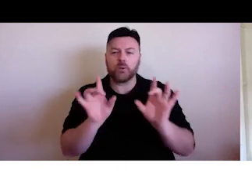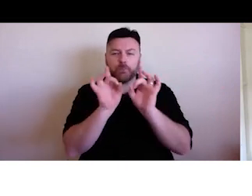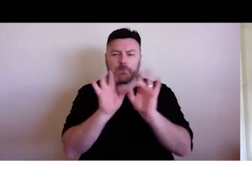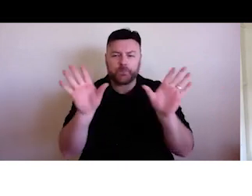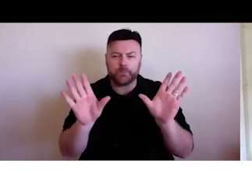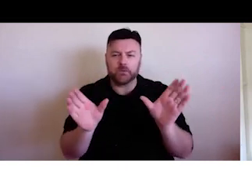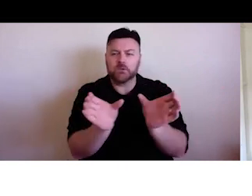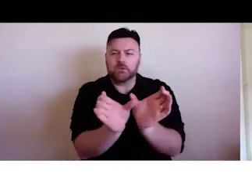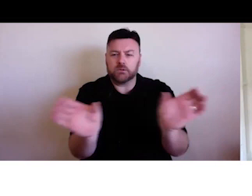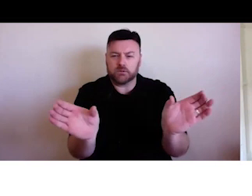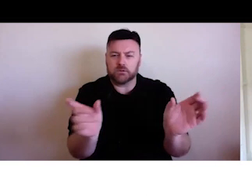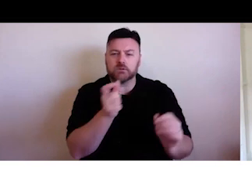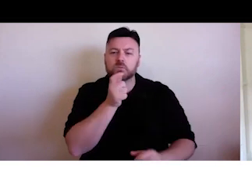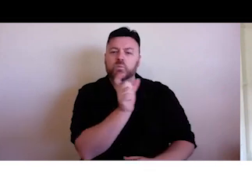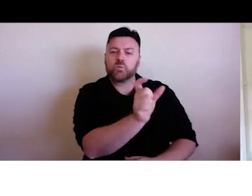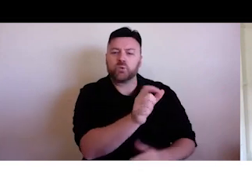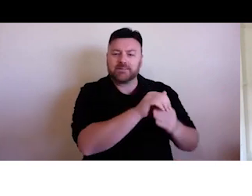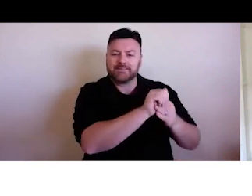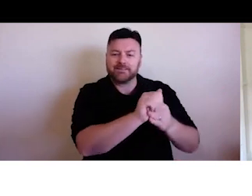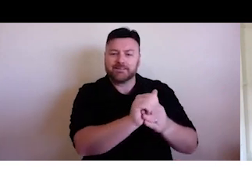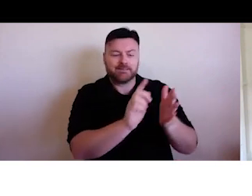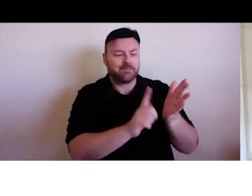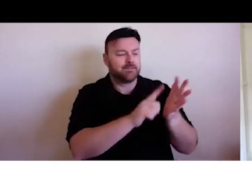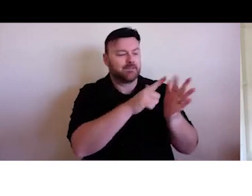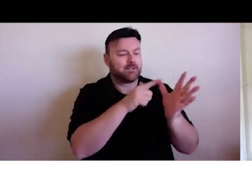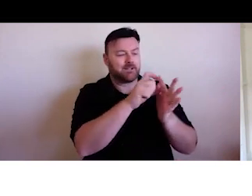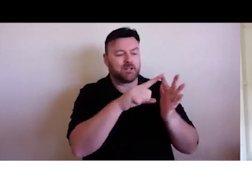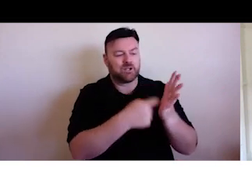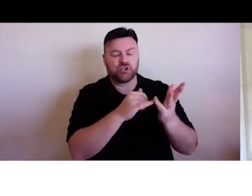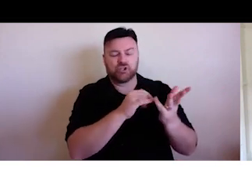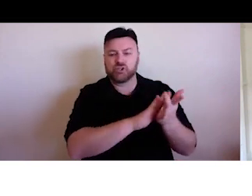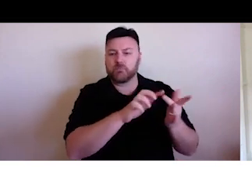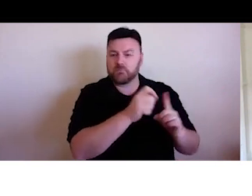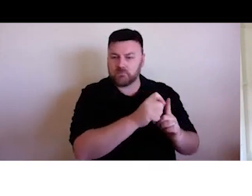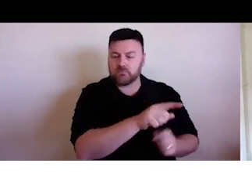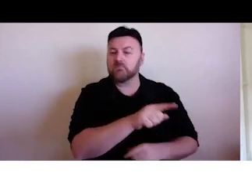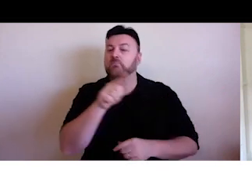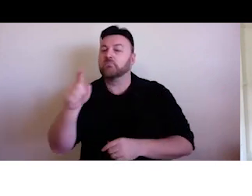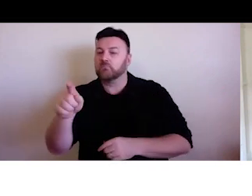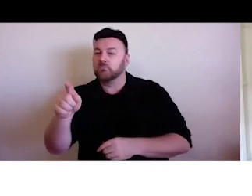the word "leadership" and "authority". If you like me you've